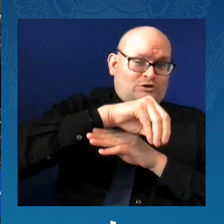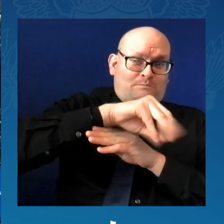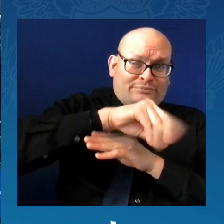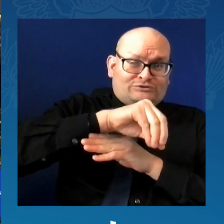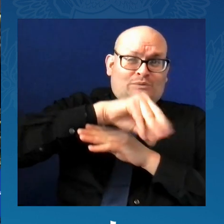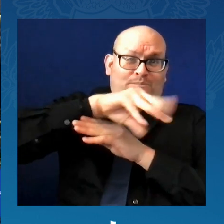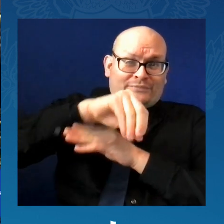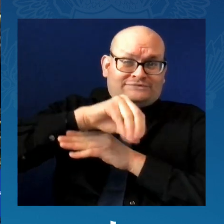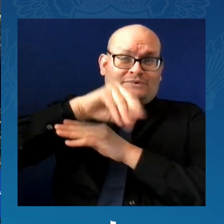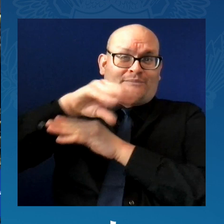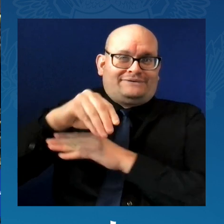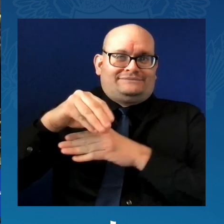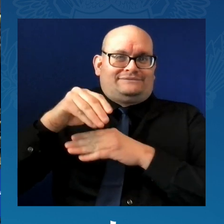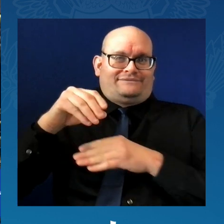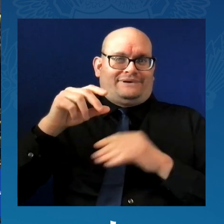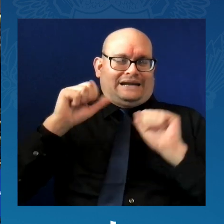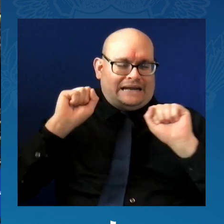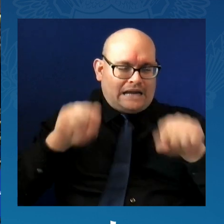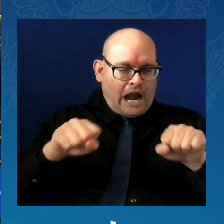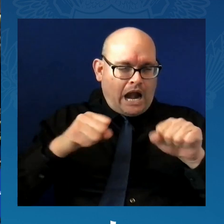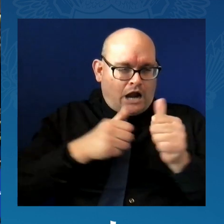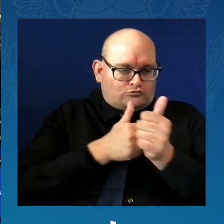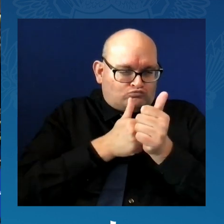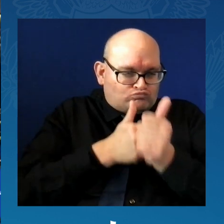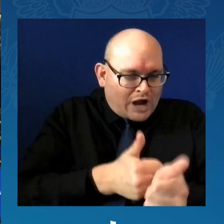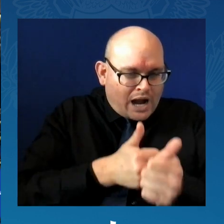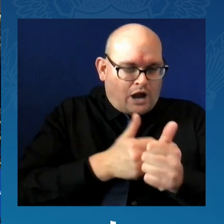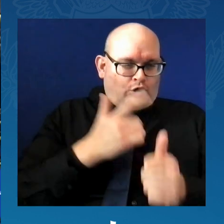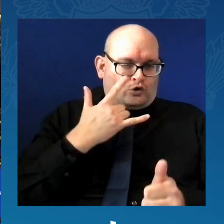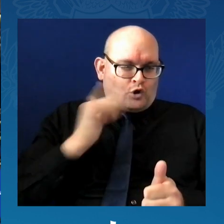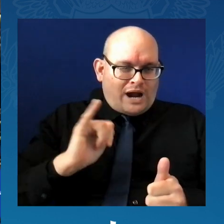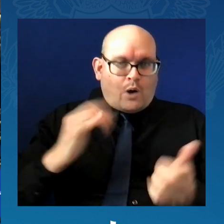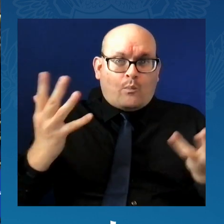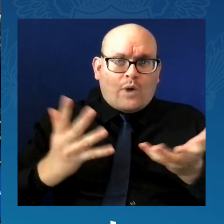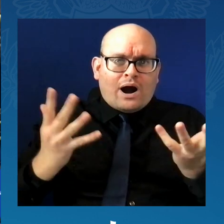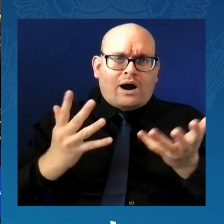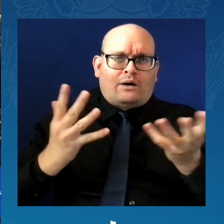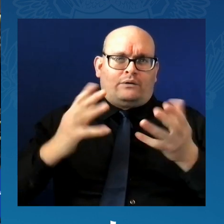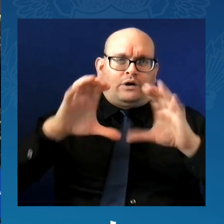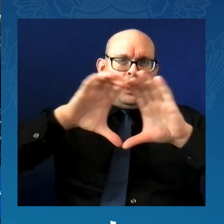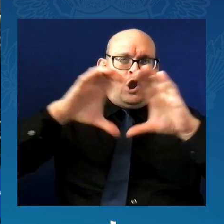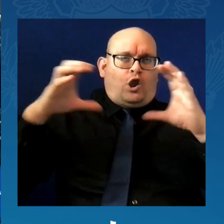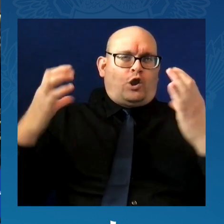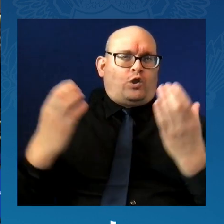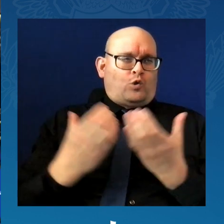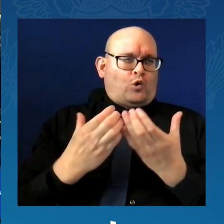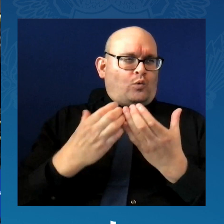and understand the consequences of global climate change in order to help people on the ground